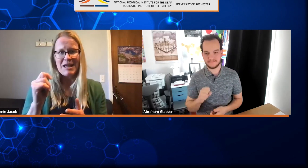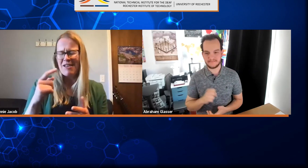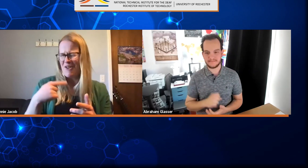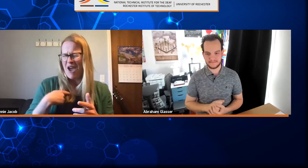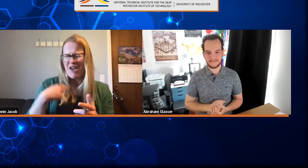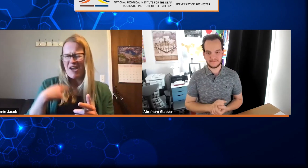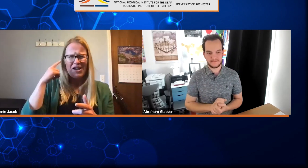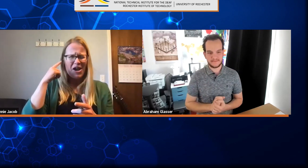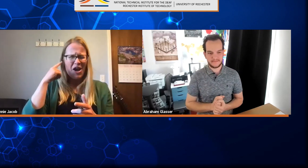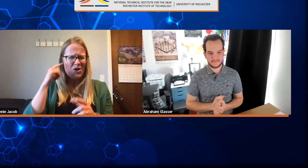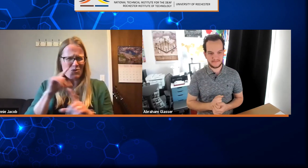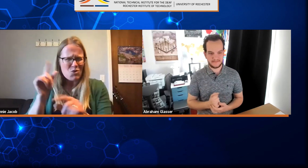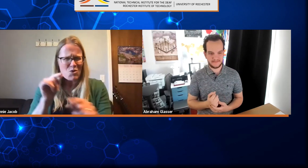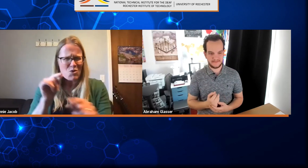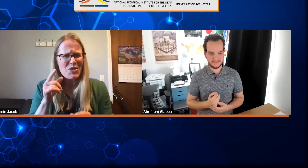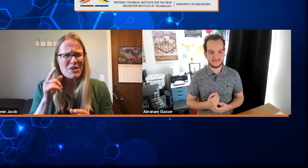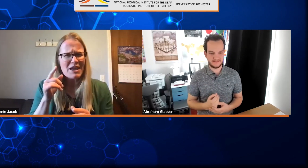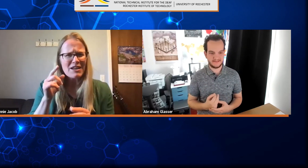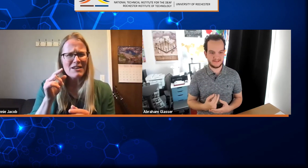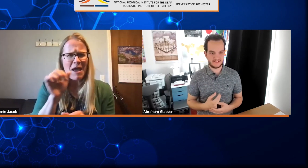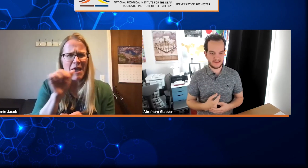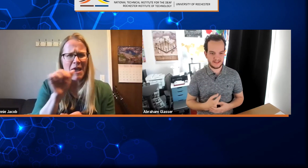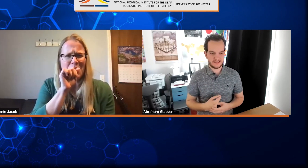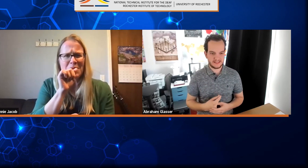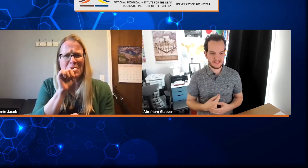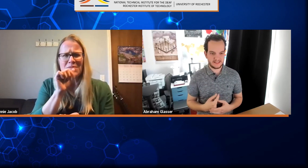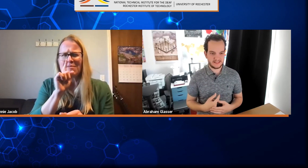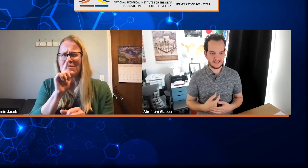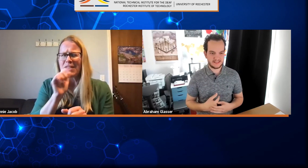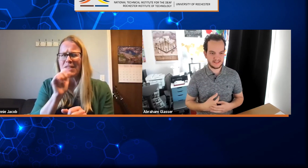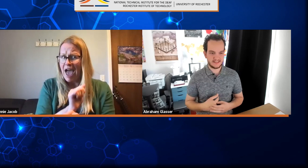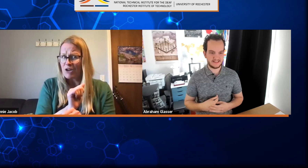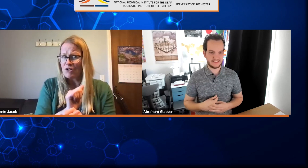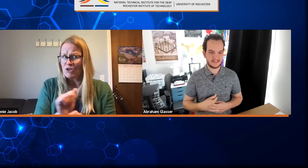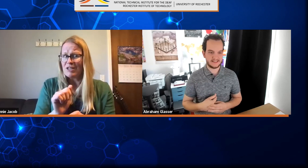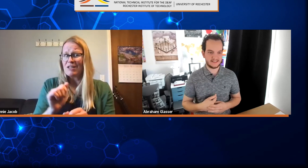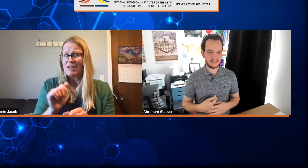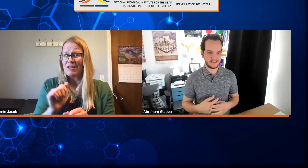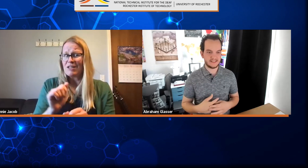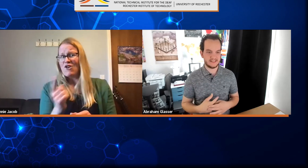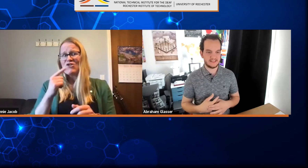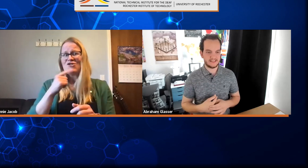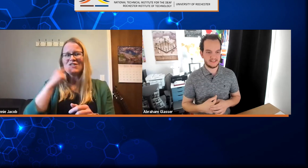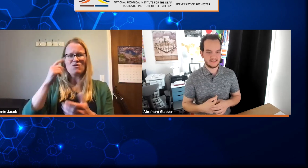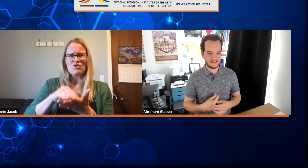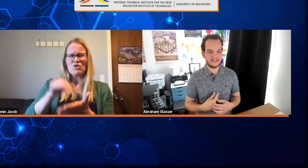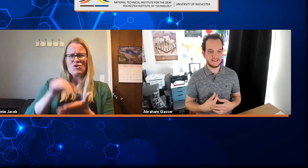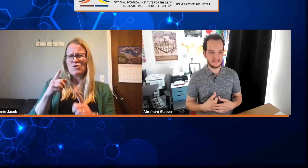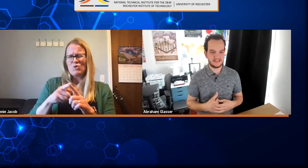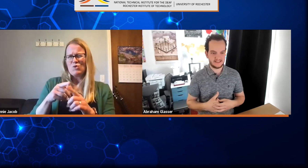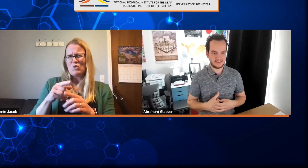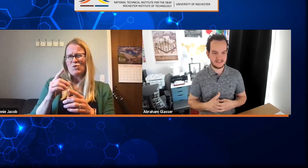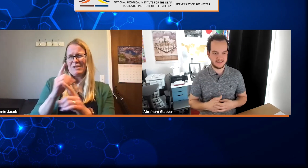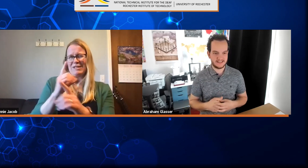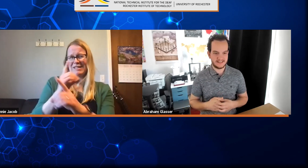And I heard a rumor that Abraham was actually the very first Deaf student to defend their Ph.D.